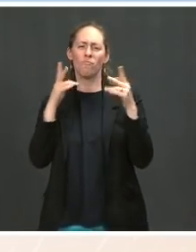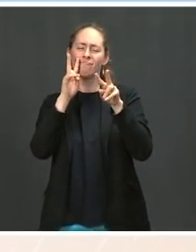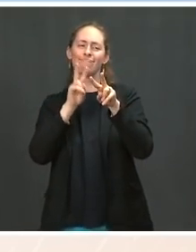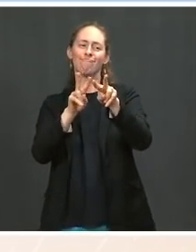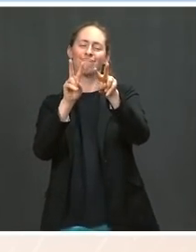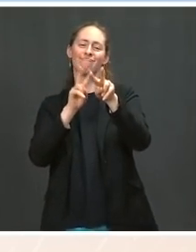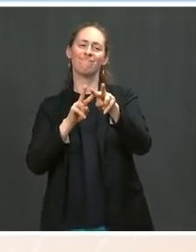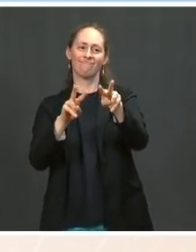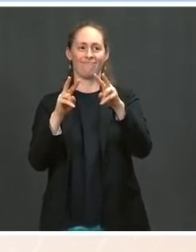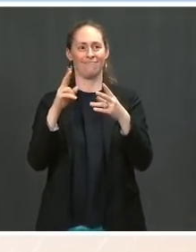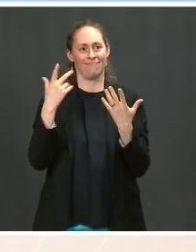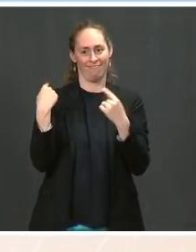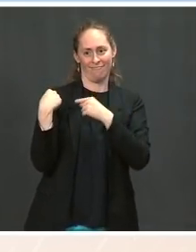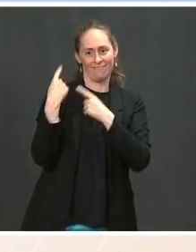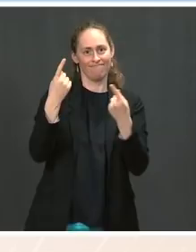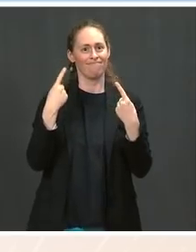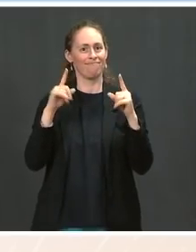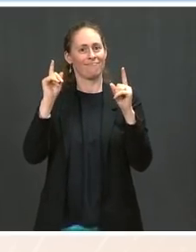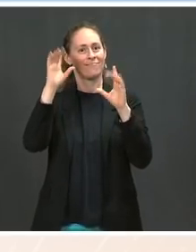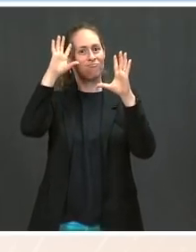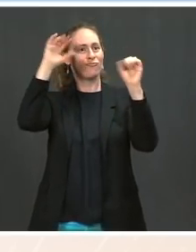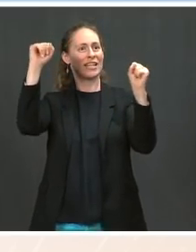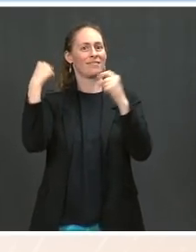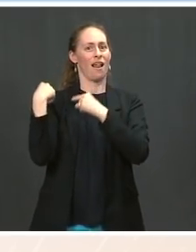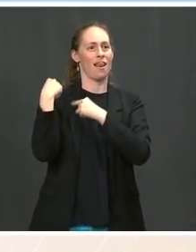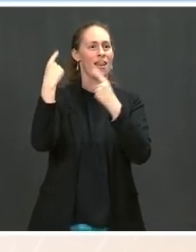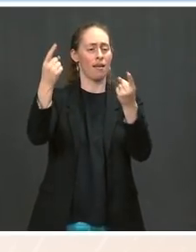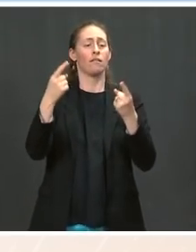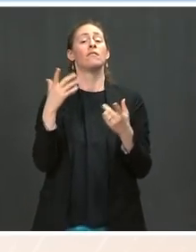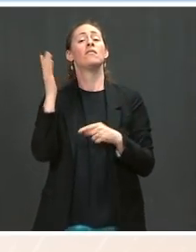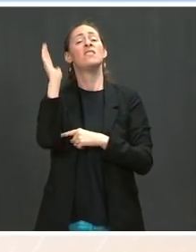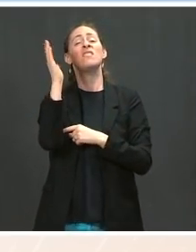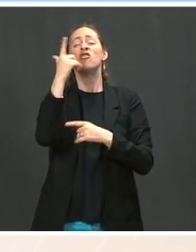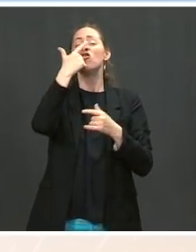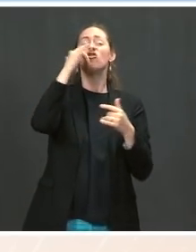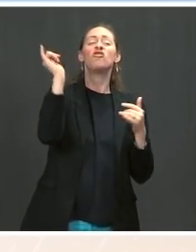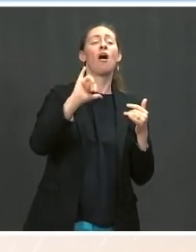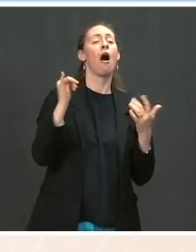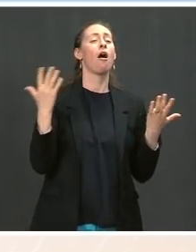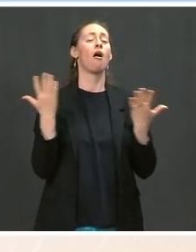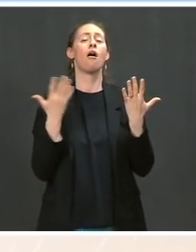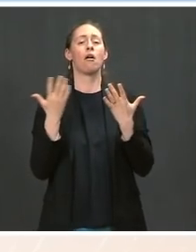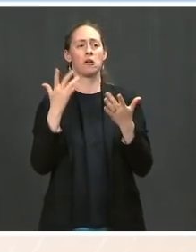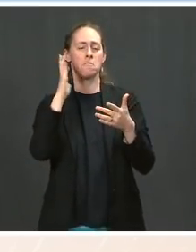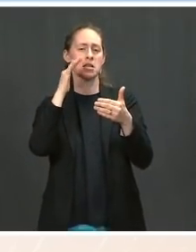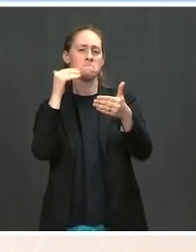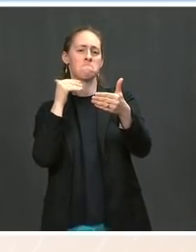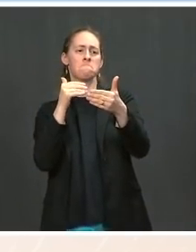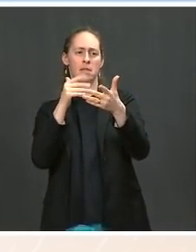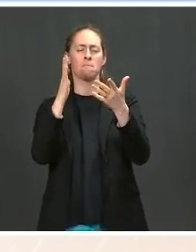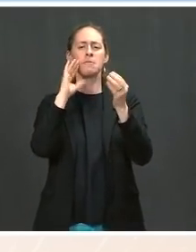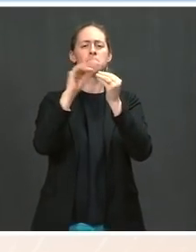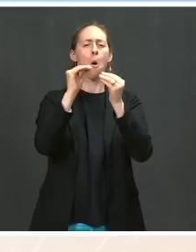In terms of a preview of what the speech will look like, we're just -- we're a couple of weeks out for that, so I expect we'll have more to say as we get closer.